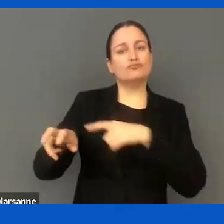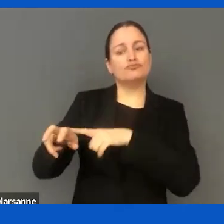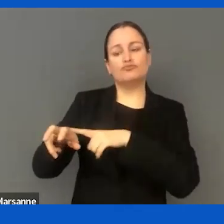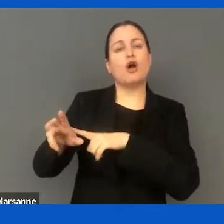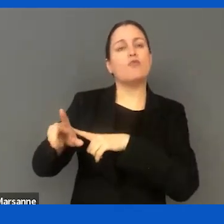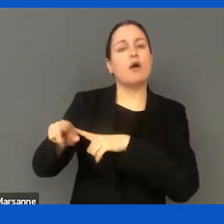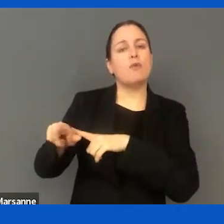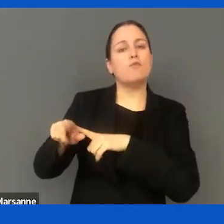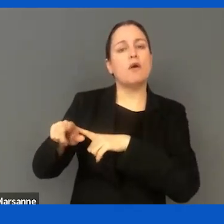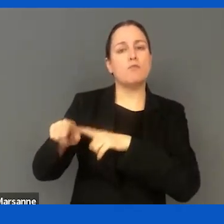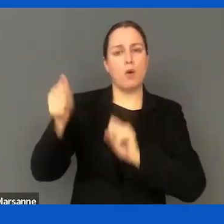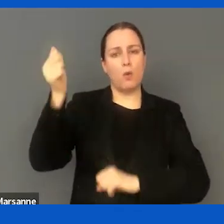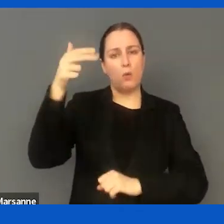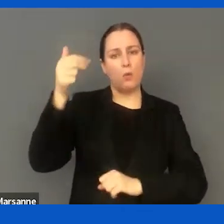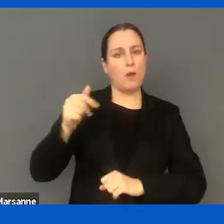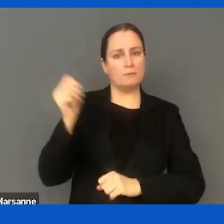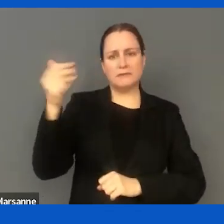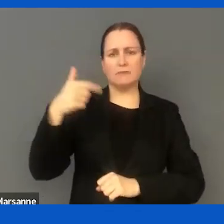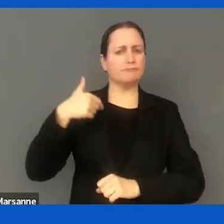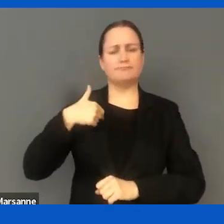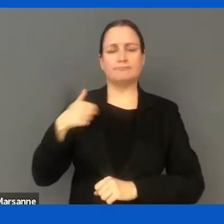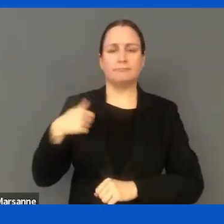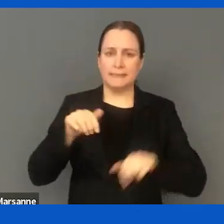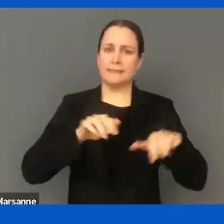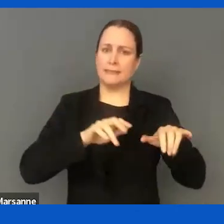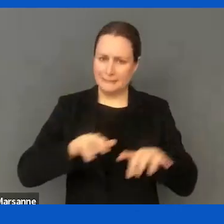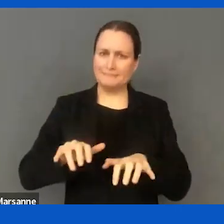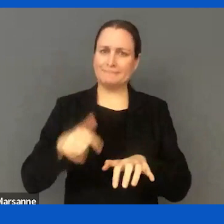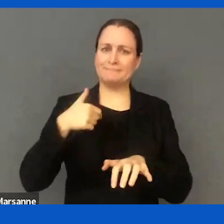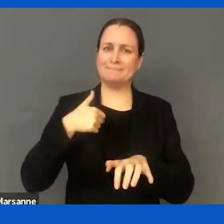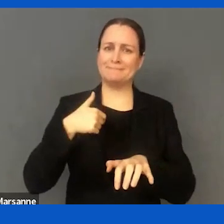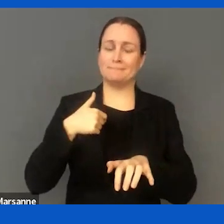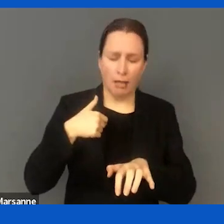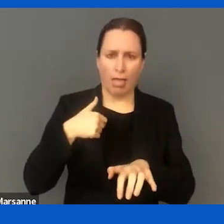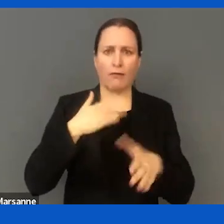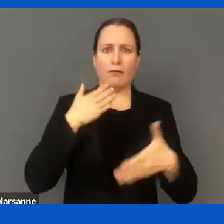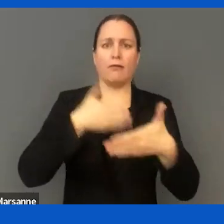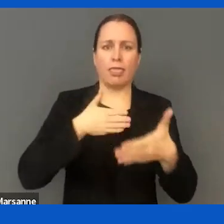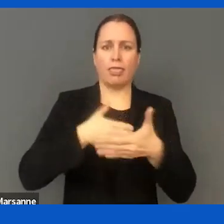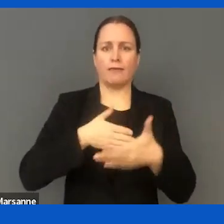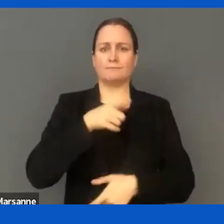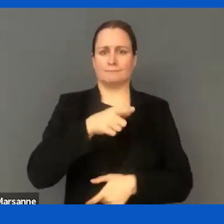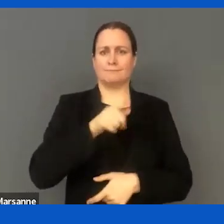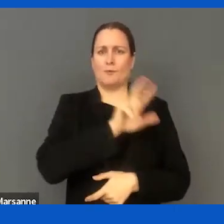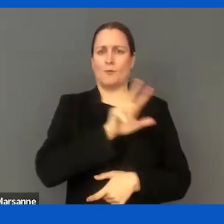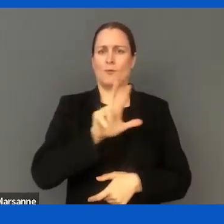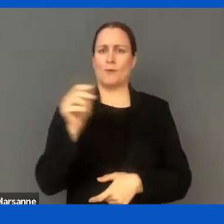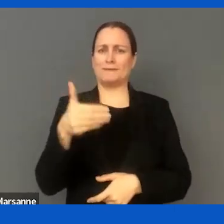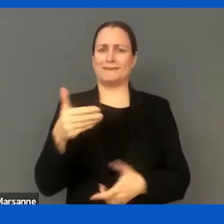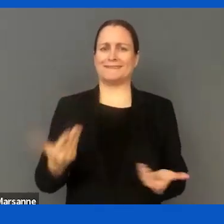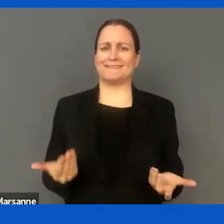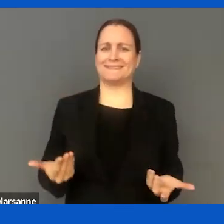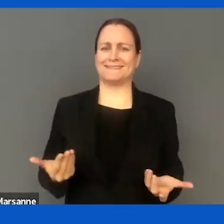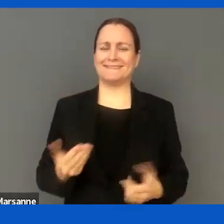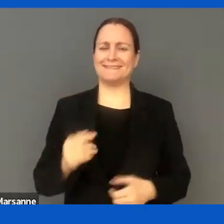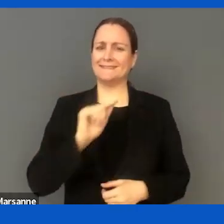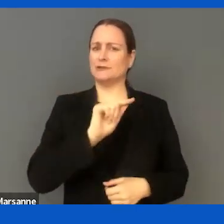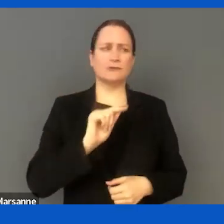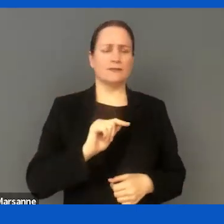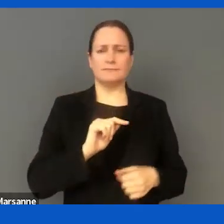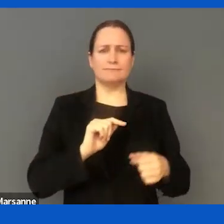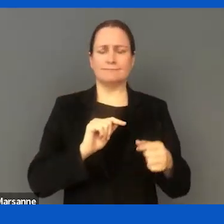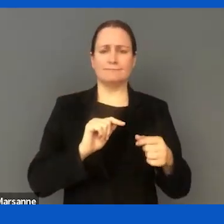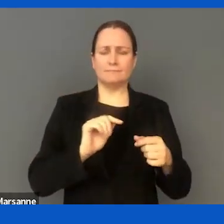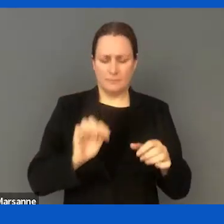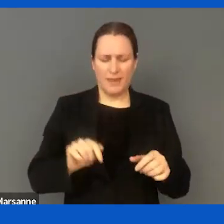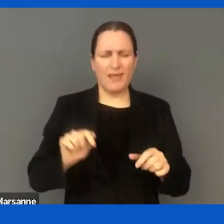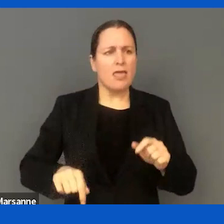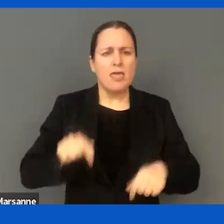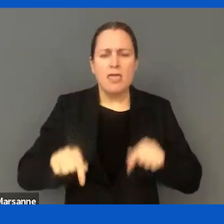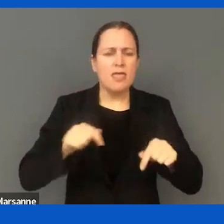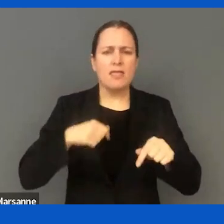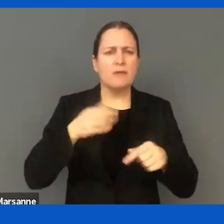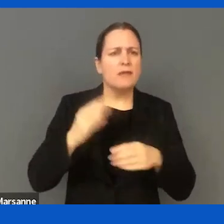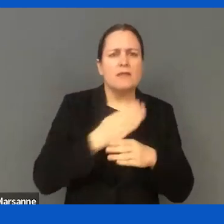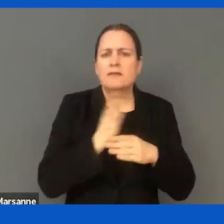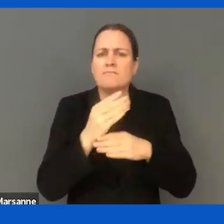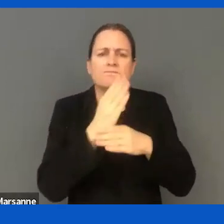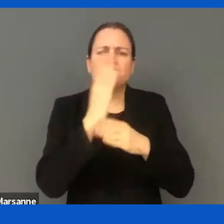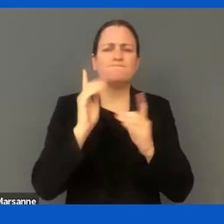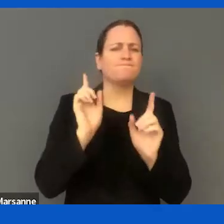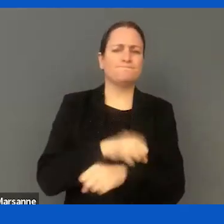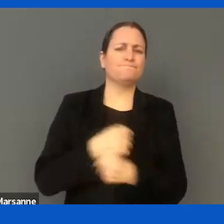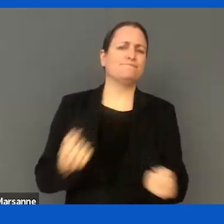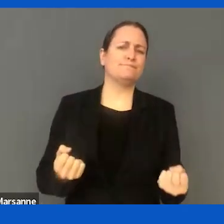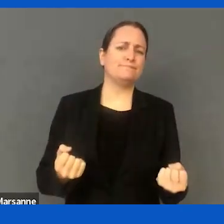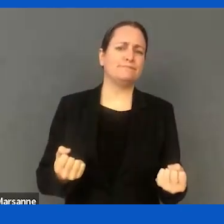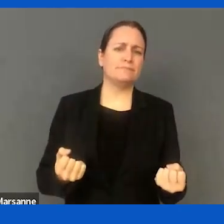present eye contrast color, there is the decided by the developer, but the user must be able to